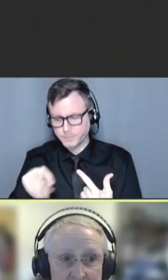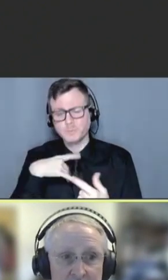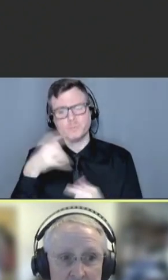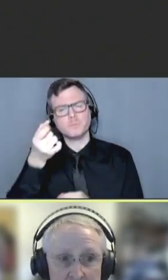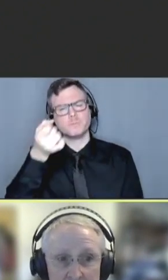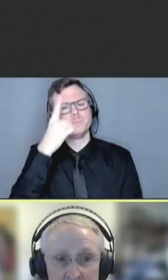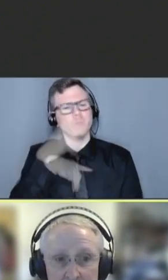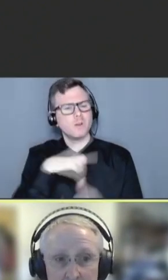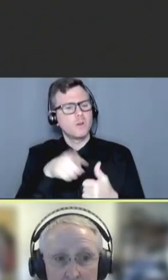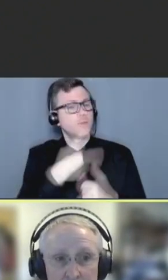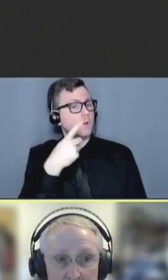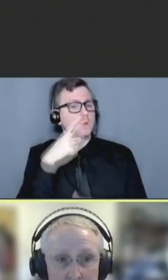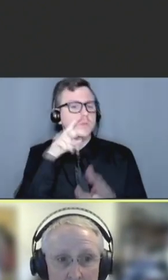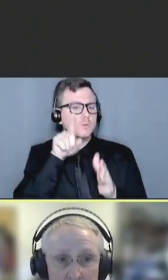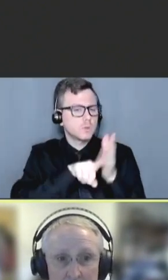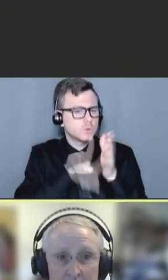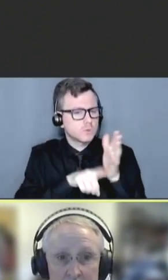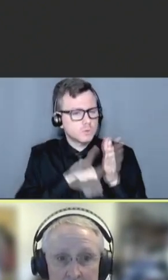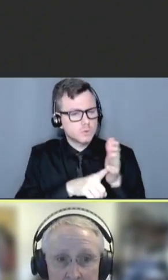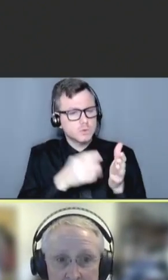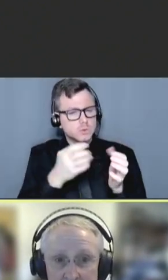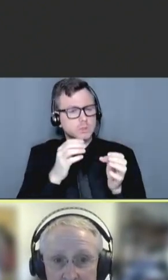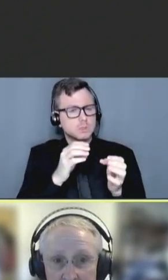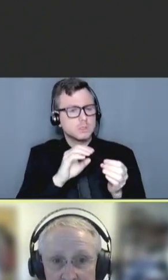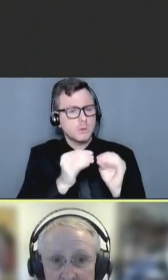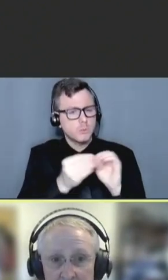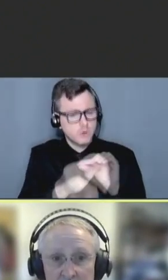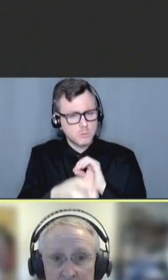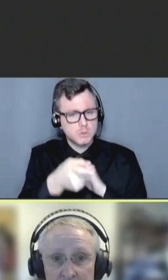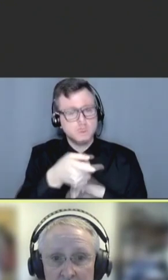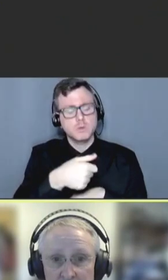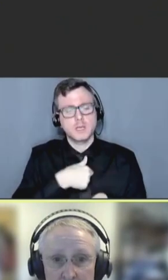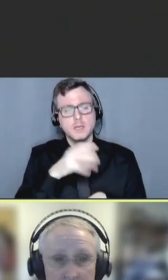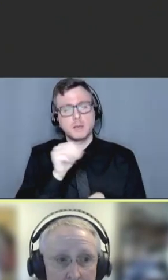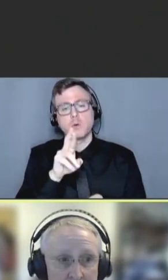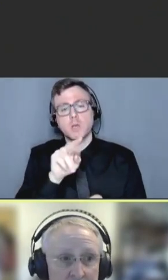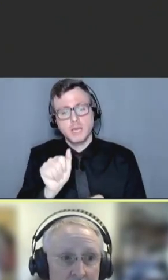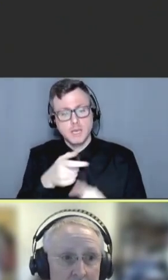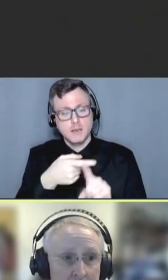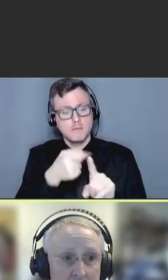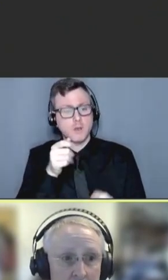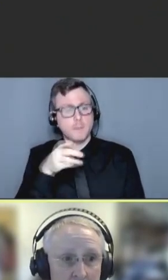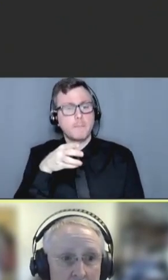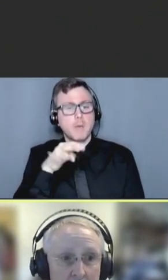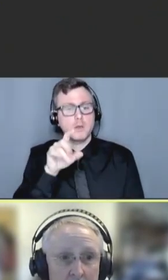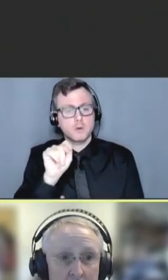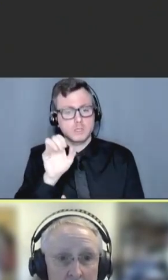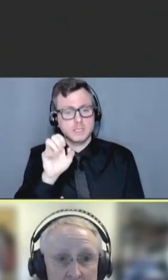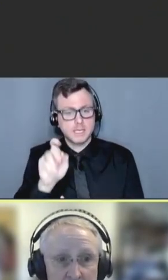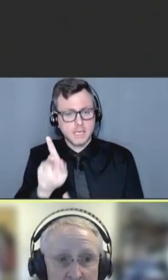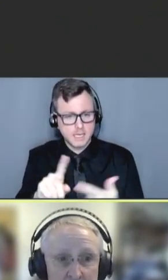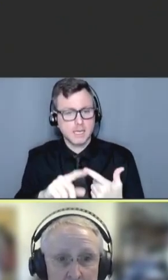safety findings of both the mRNA COVID-19 vaccines from Pfizer-BioNTech, and Moderna are consistent